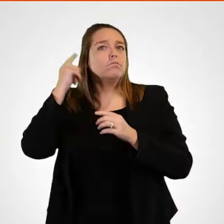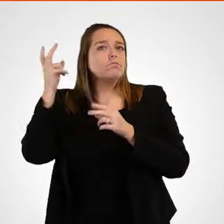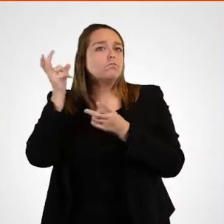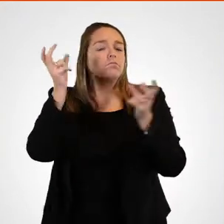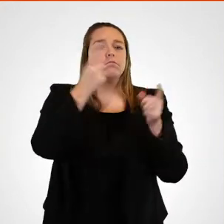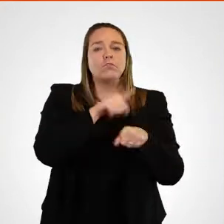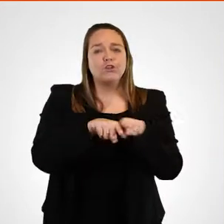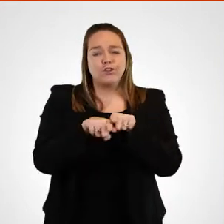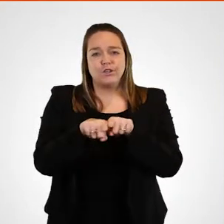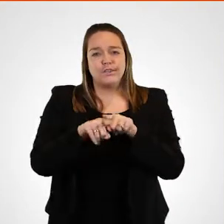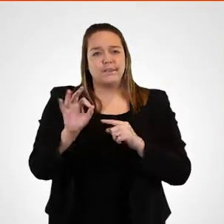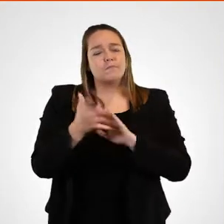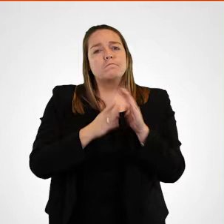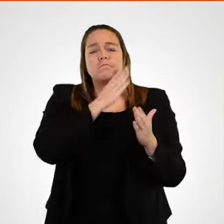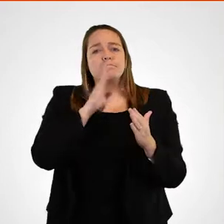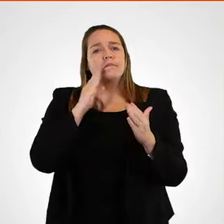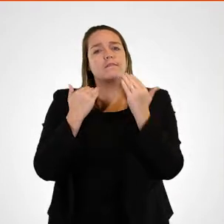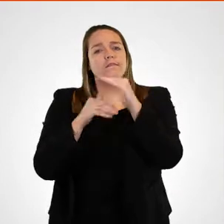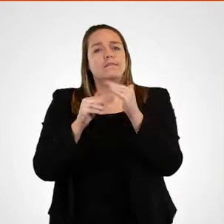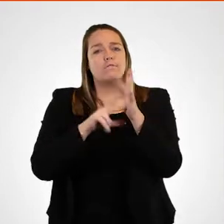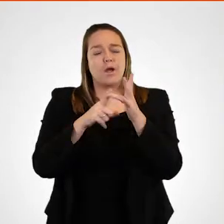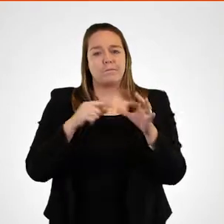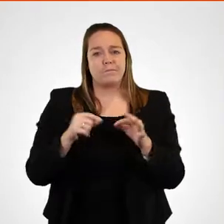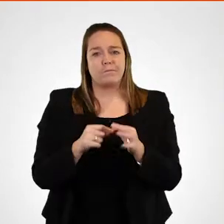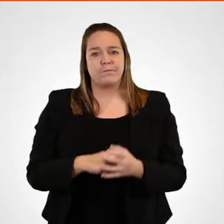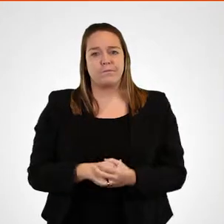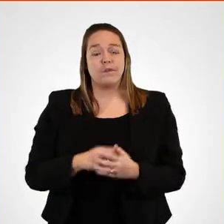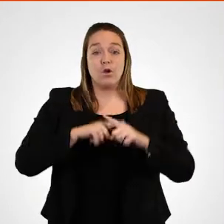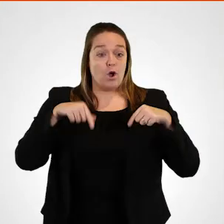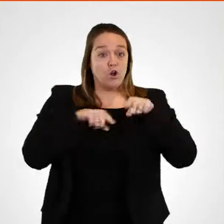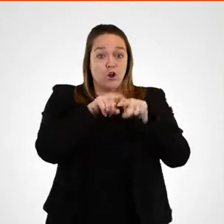So much of our vocabulary is acquired in interactions with others.